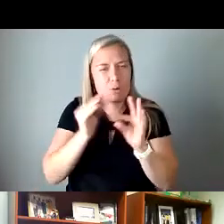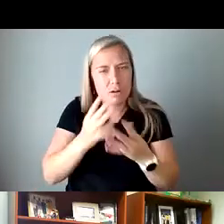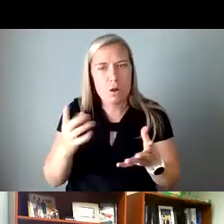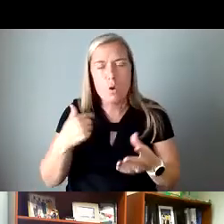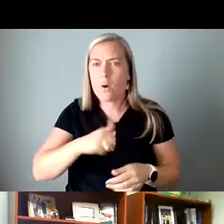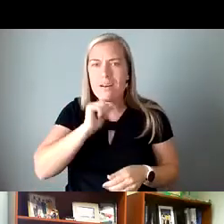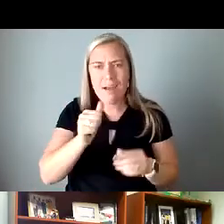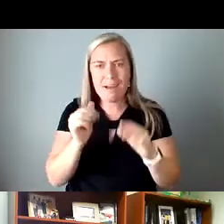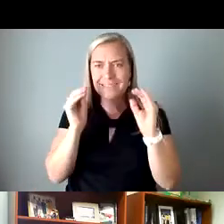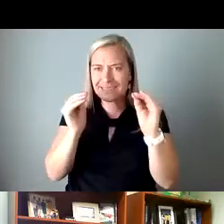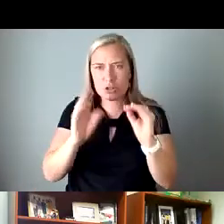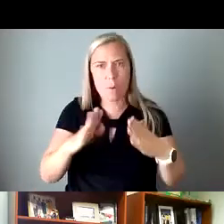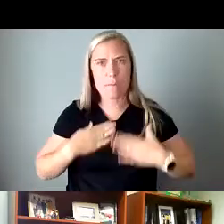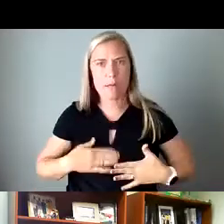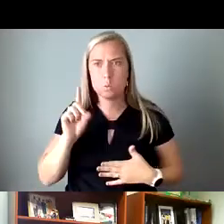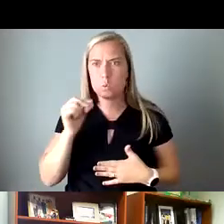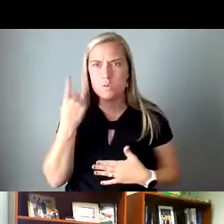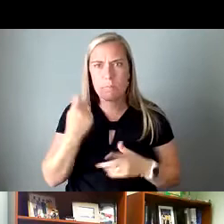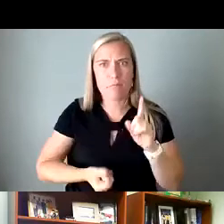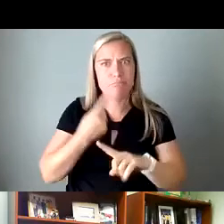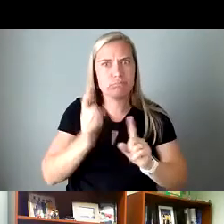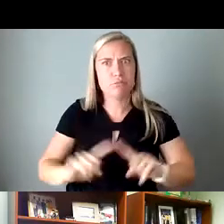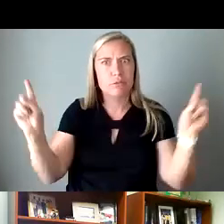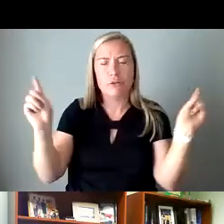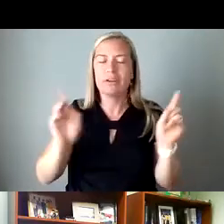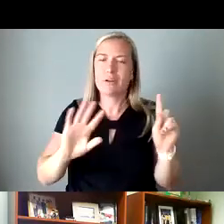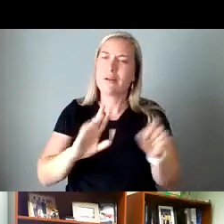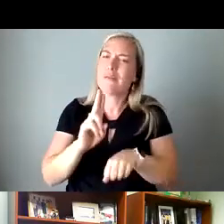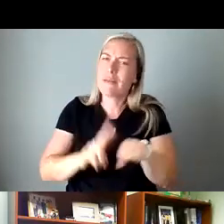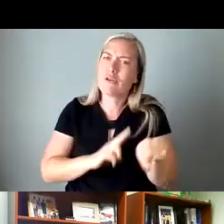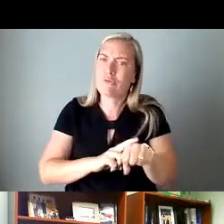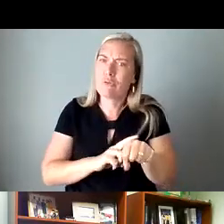do naturally. So if you were infected with COVID and you recovered, this is something similar to what